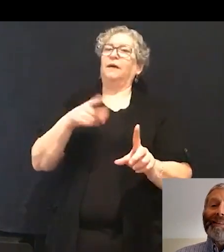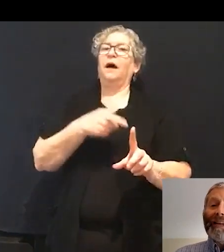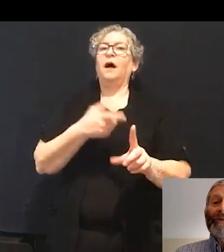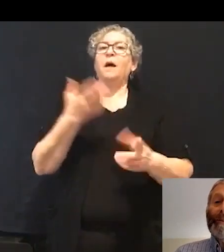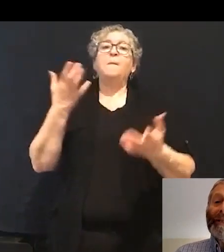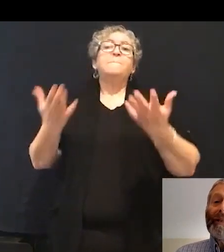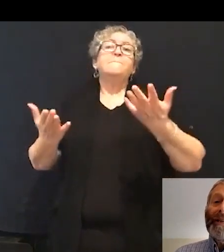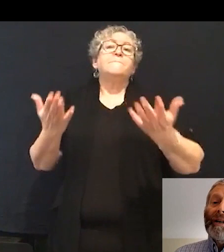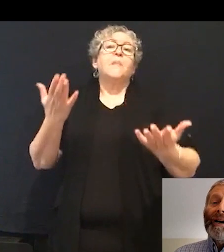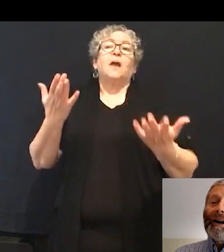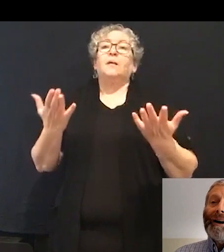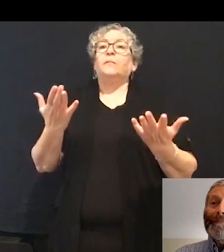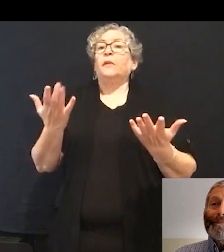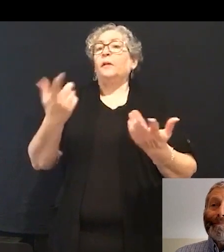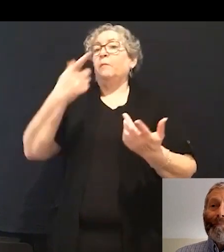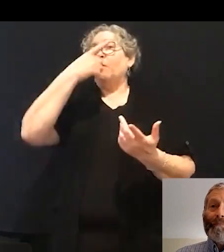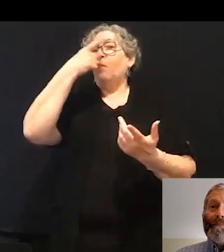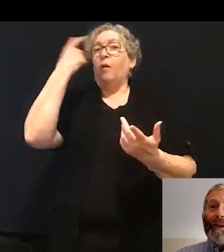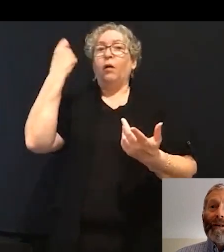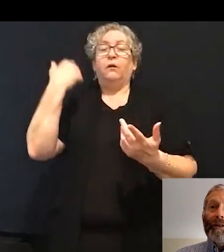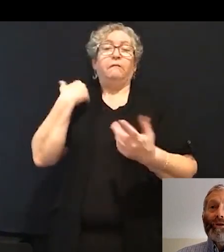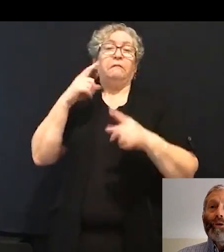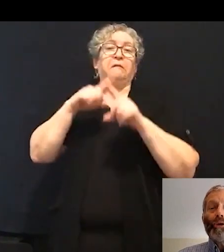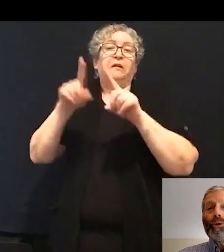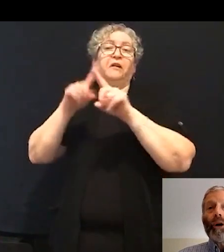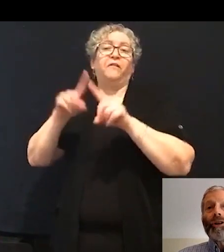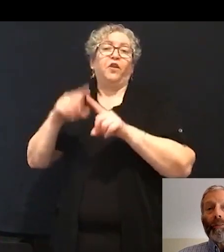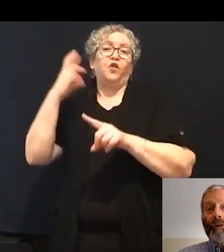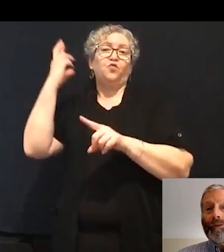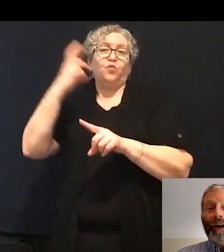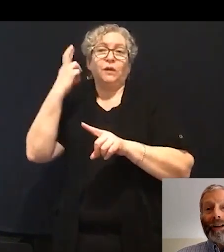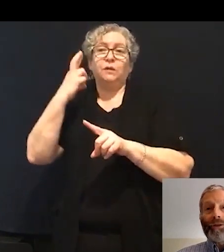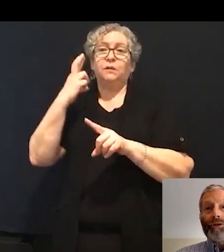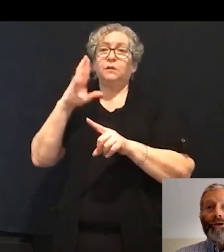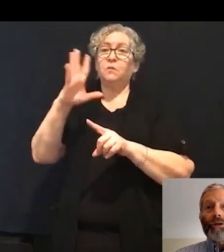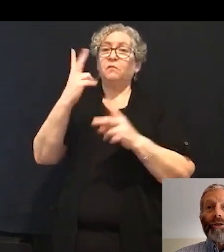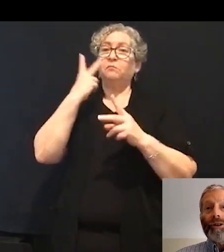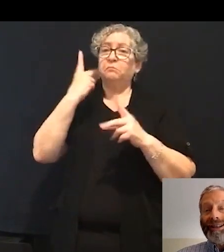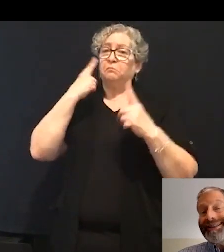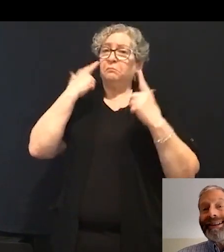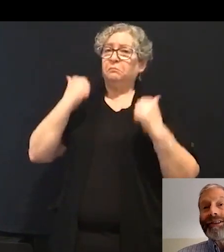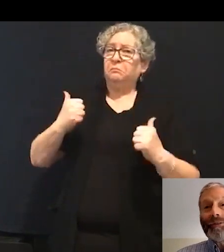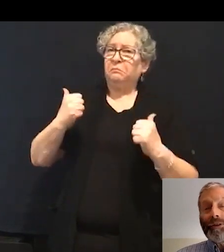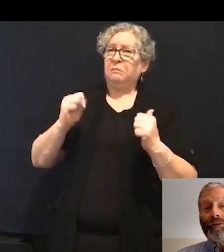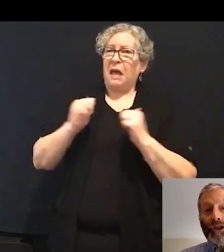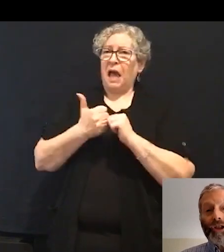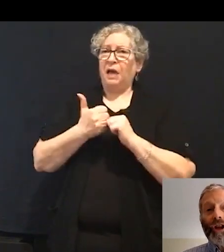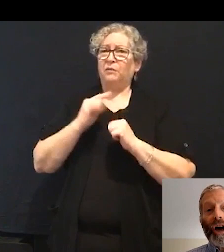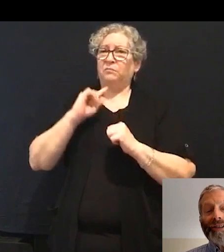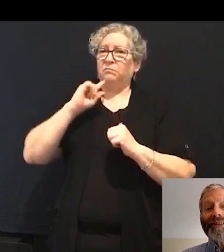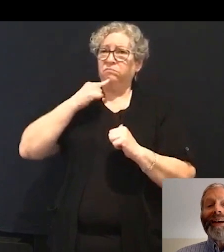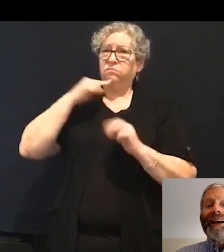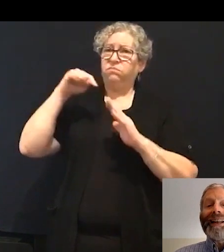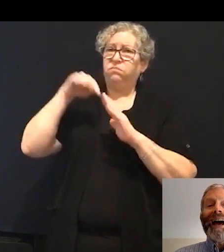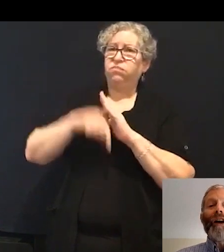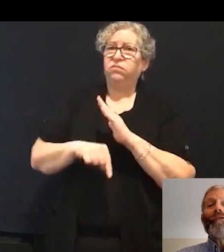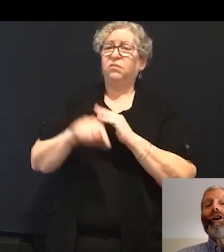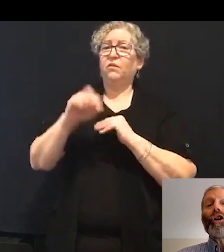And that could be due to a number of factors-- the extent of your vision loss and how far